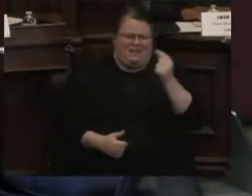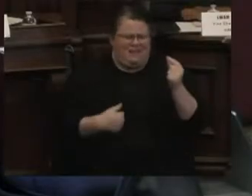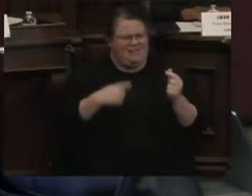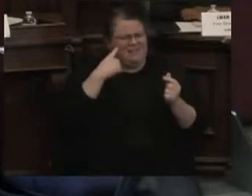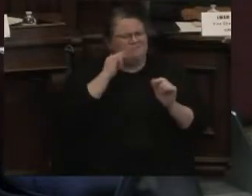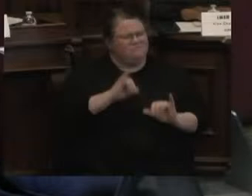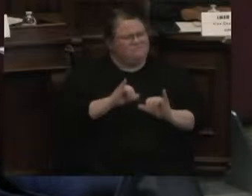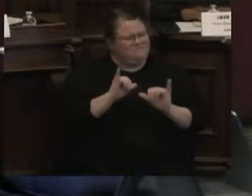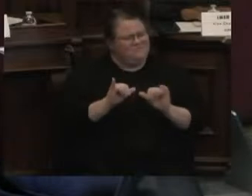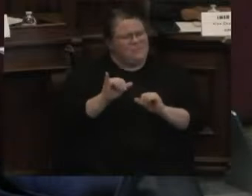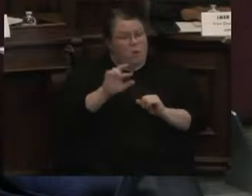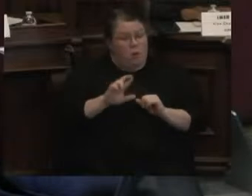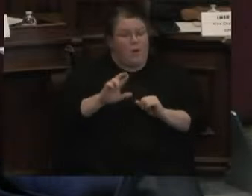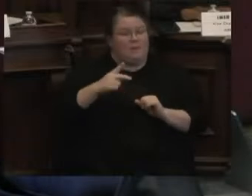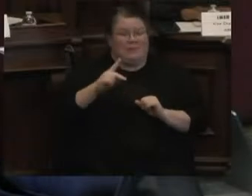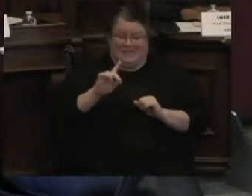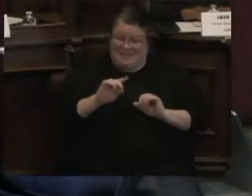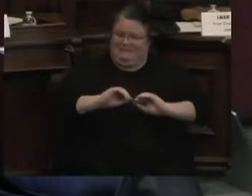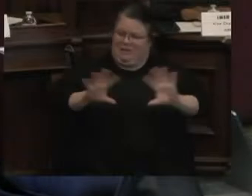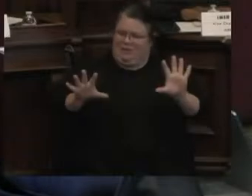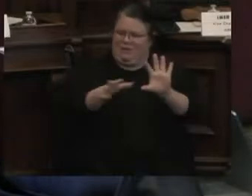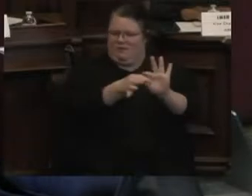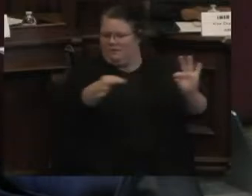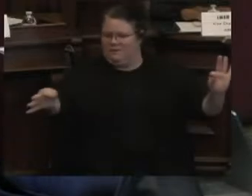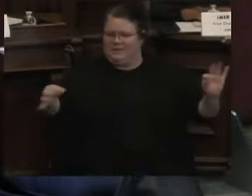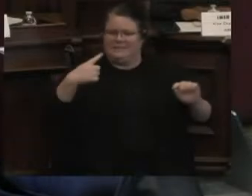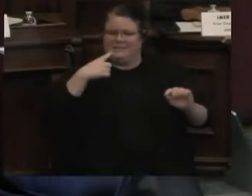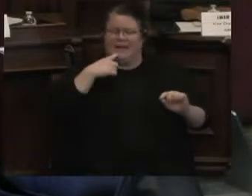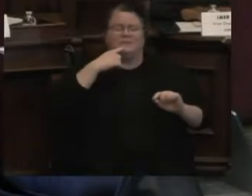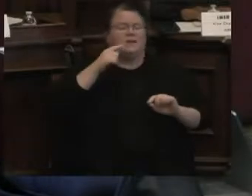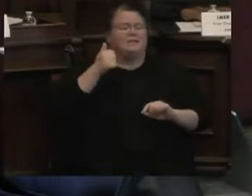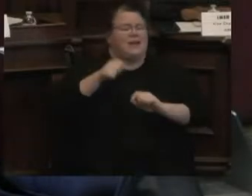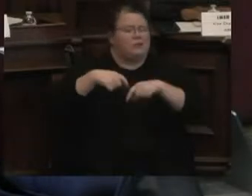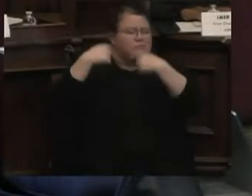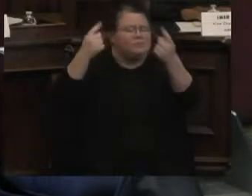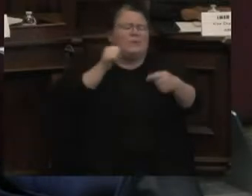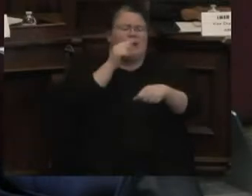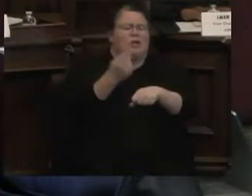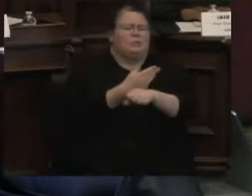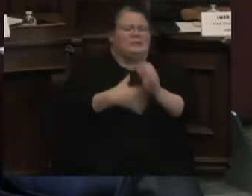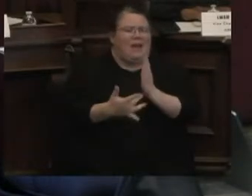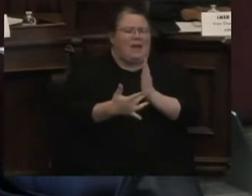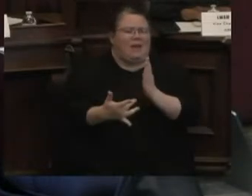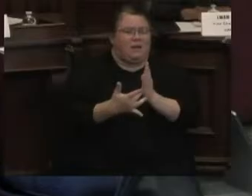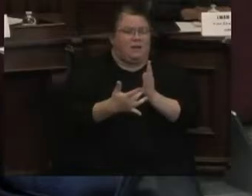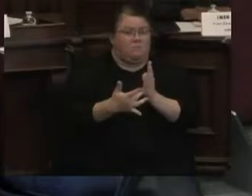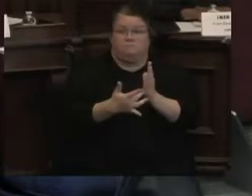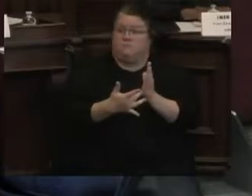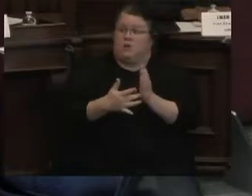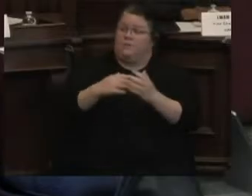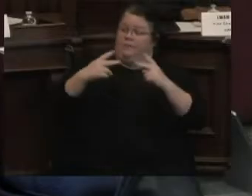course, that that is the line that I've heard over and over. And all I can do is say that